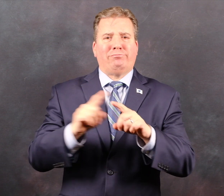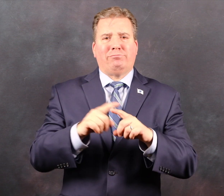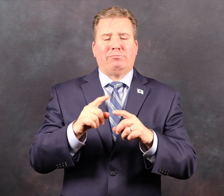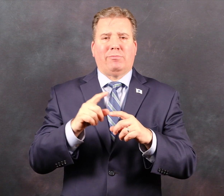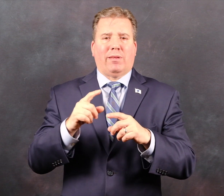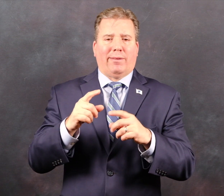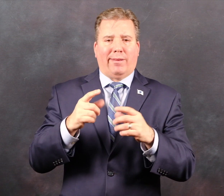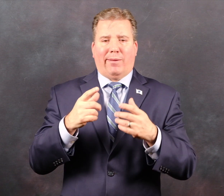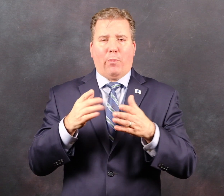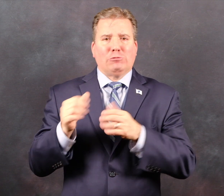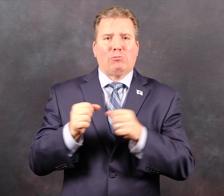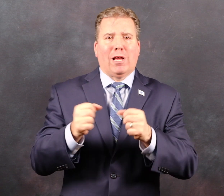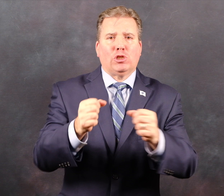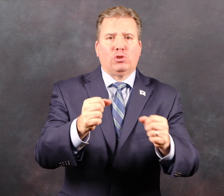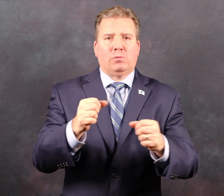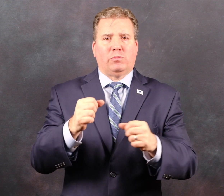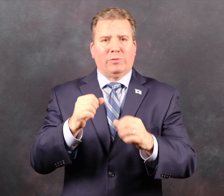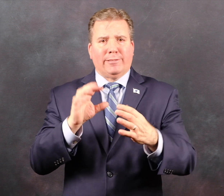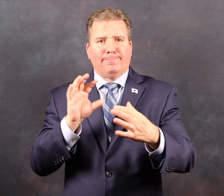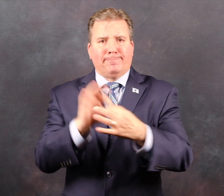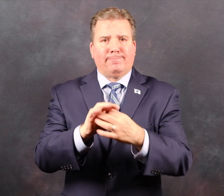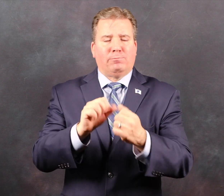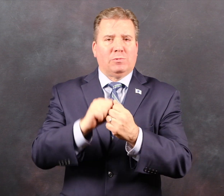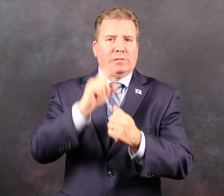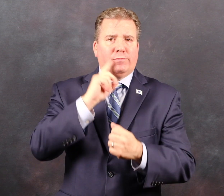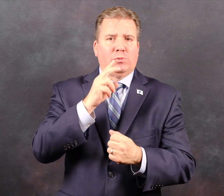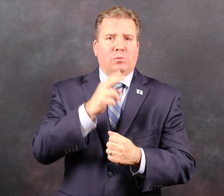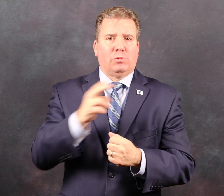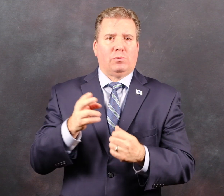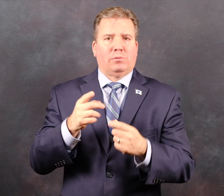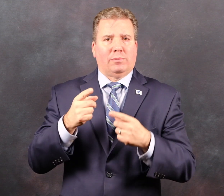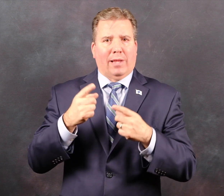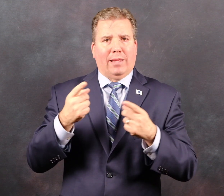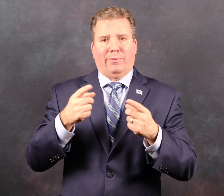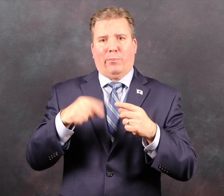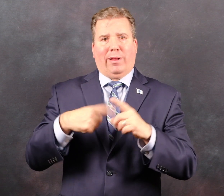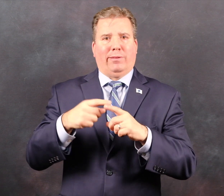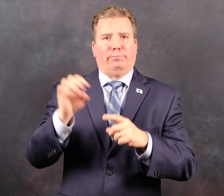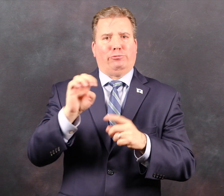hard of hearing individuals when emergencies are handled over the phone, whether it be